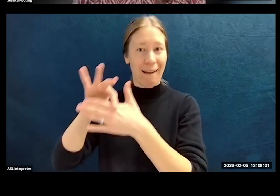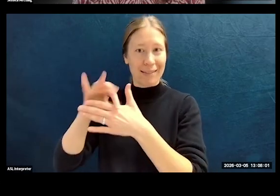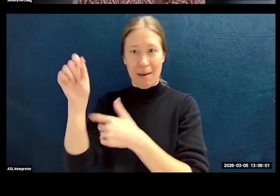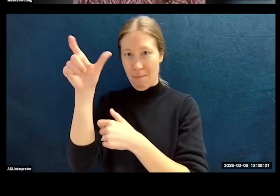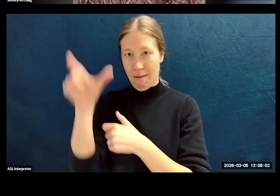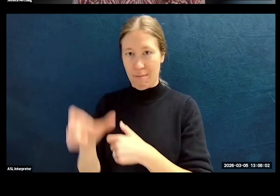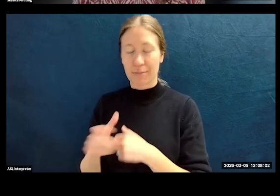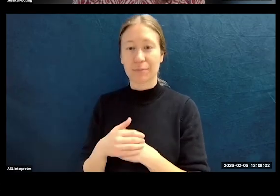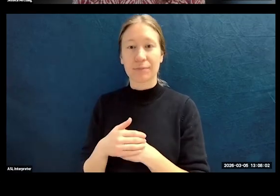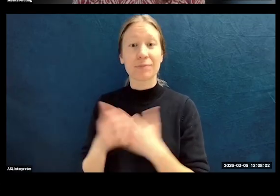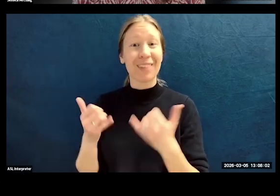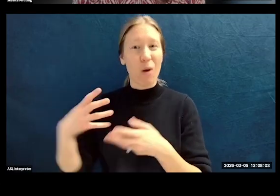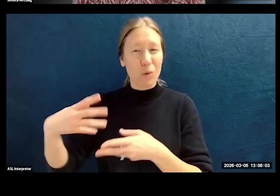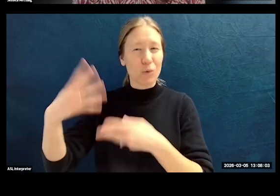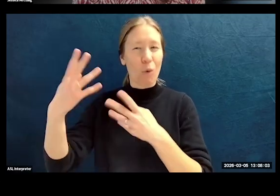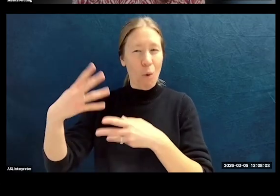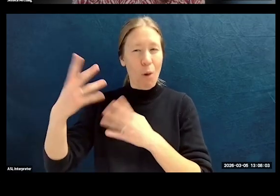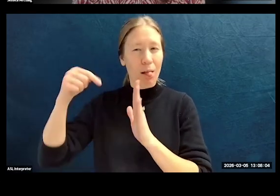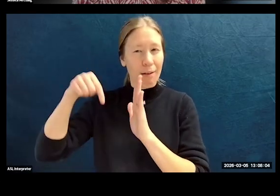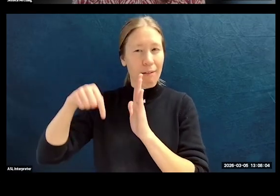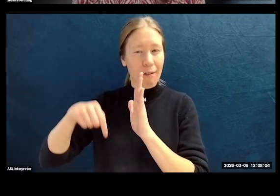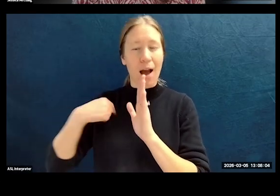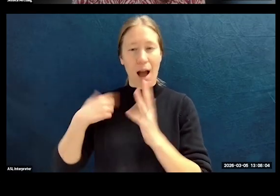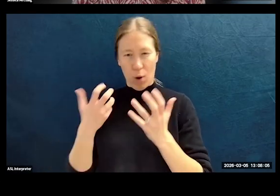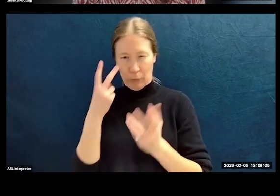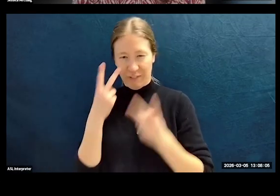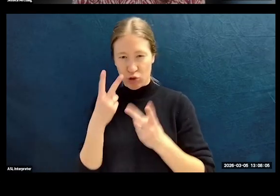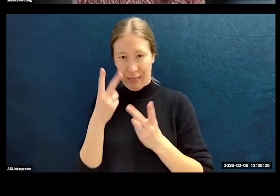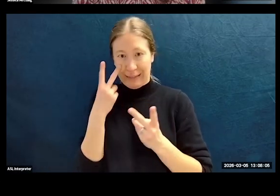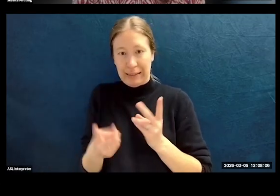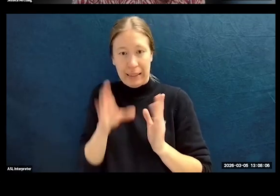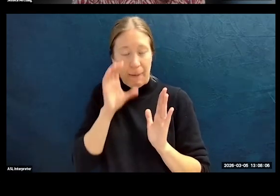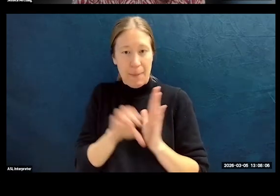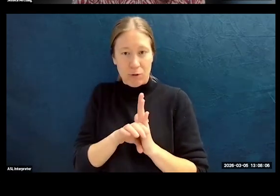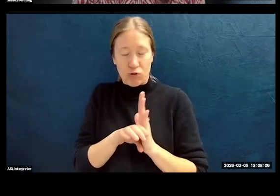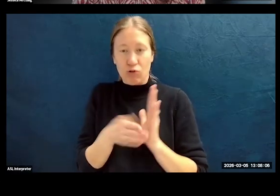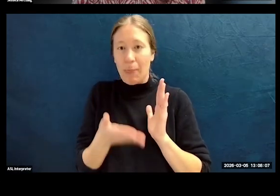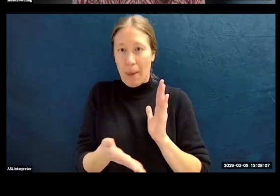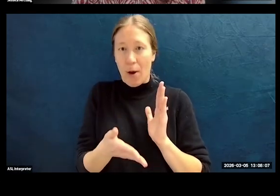I'm going to scroll down a little bit so that I can visually see the image of the textbook cover.